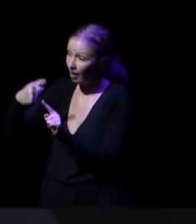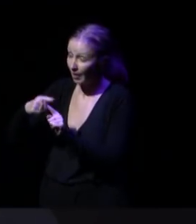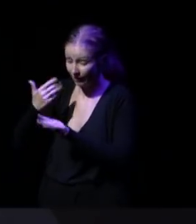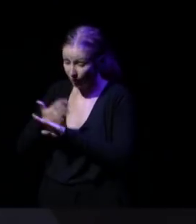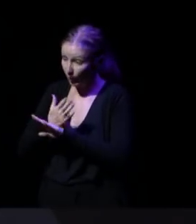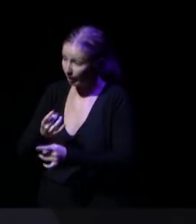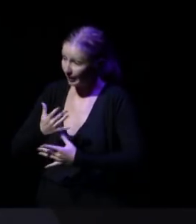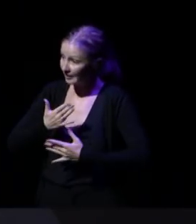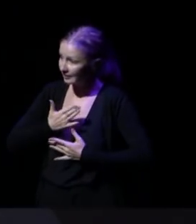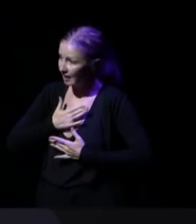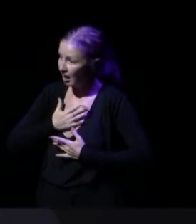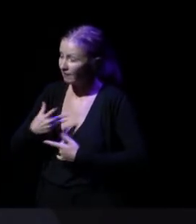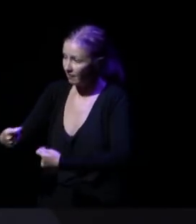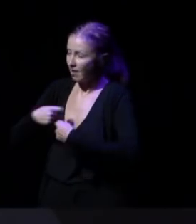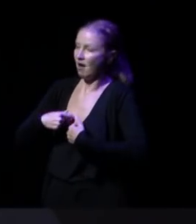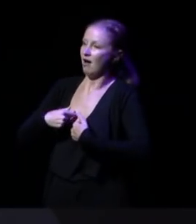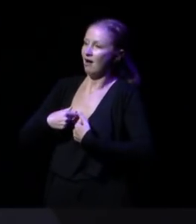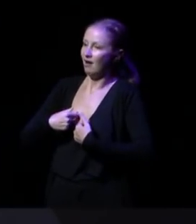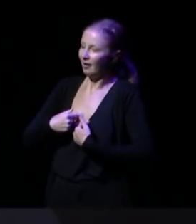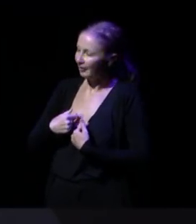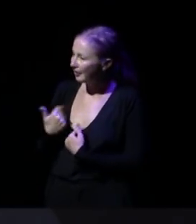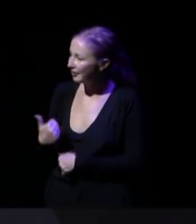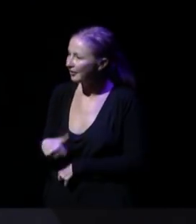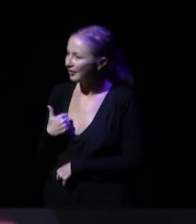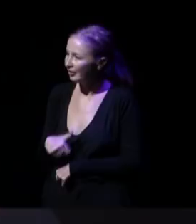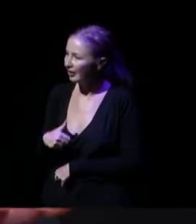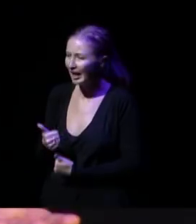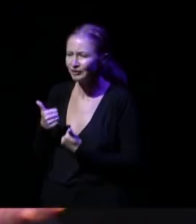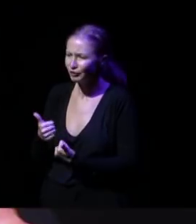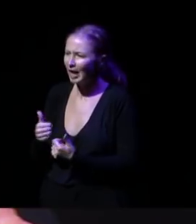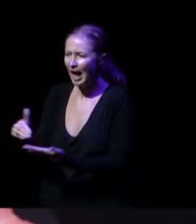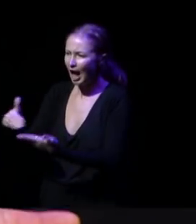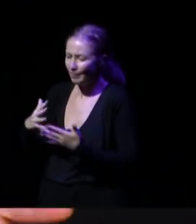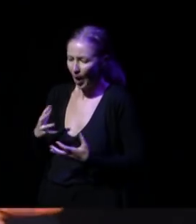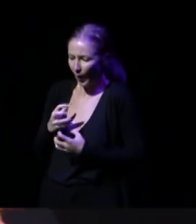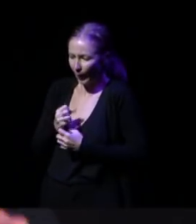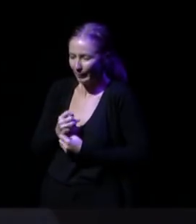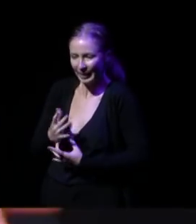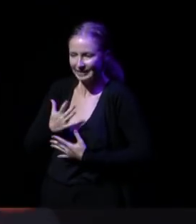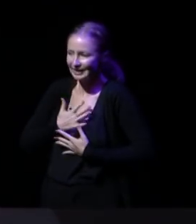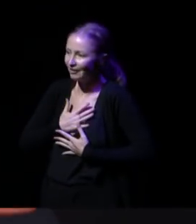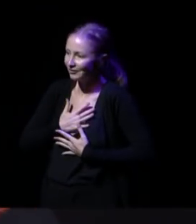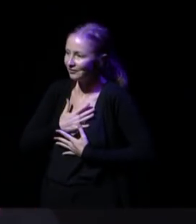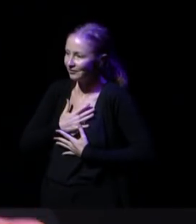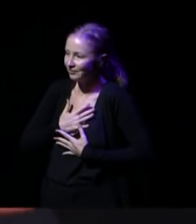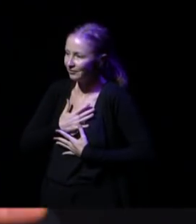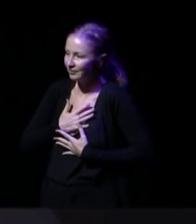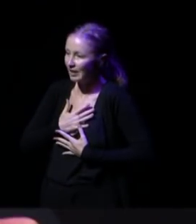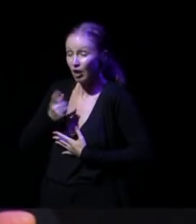And you need that kind of feedback to hold it because working to be free in this culture is so hard.